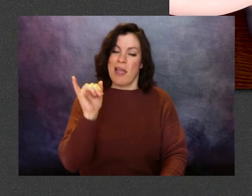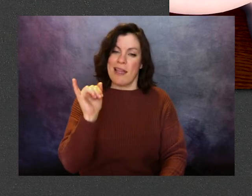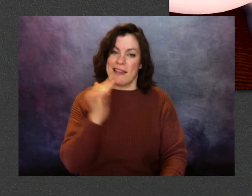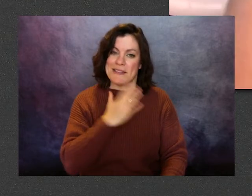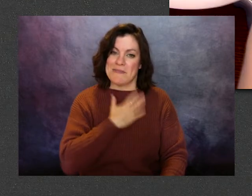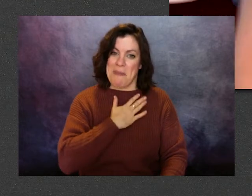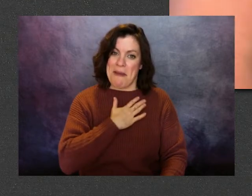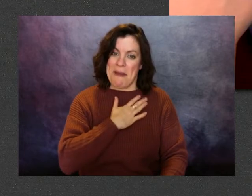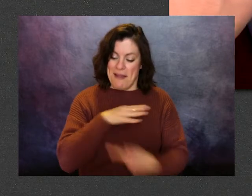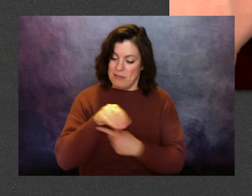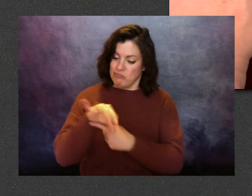Make some ribs,